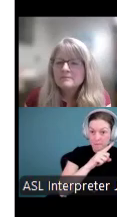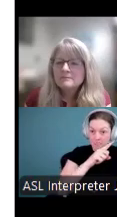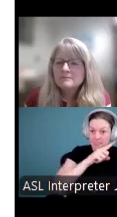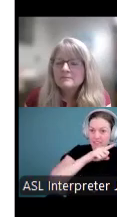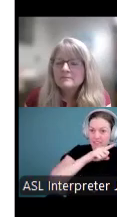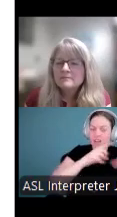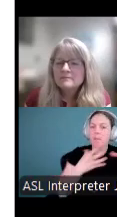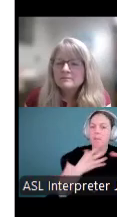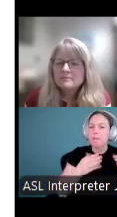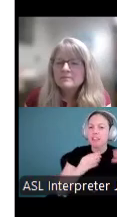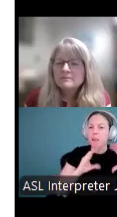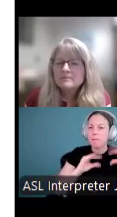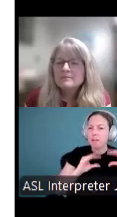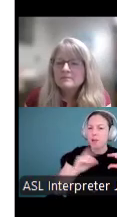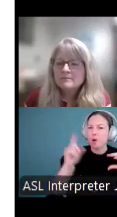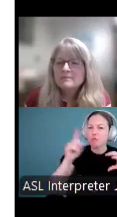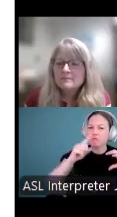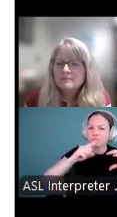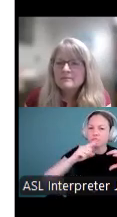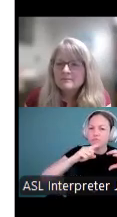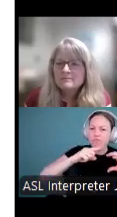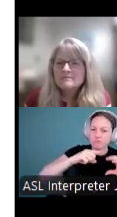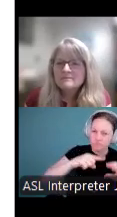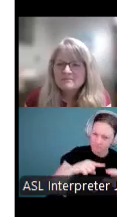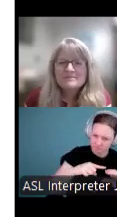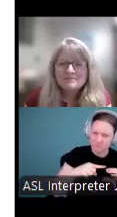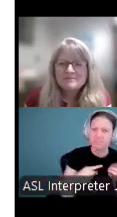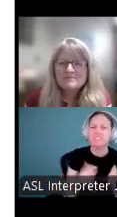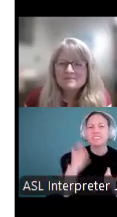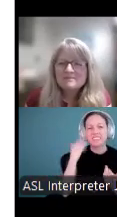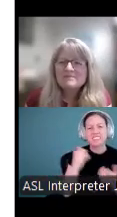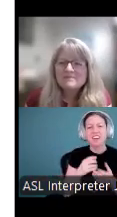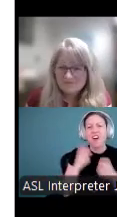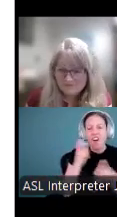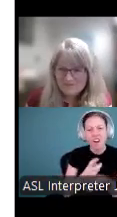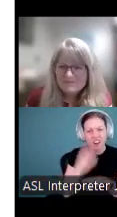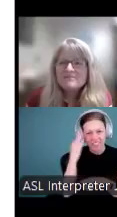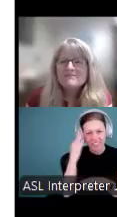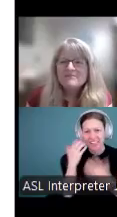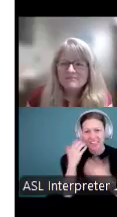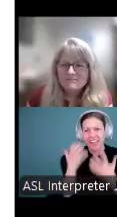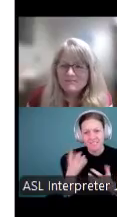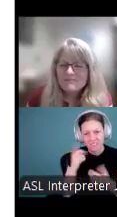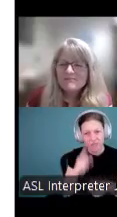having 50 to 70 pound heads and trying to lift it up. So I try to explain that to the parents, they go, "Oh, okay, that makes